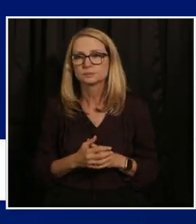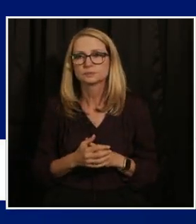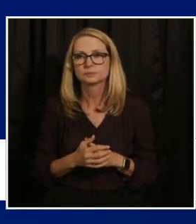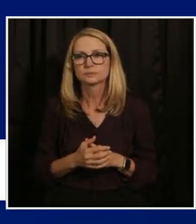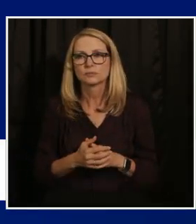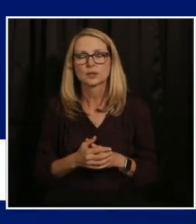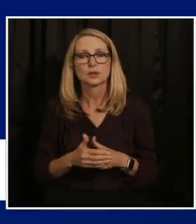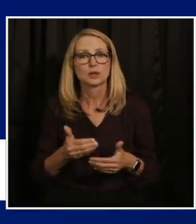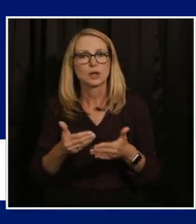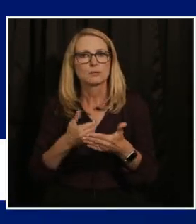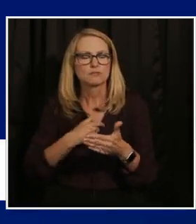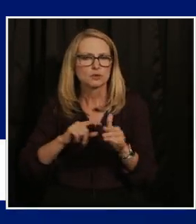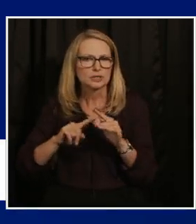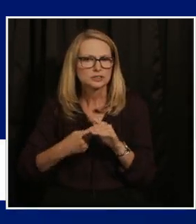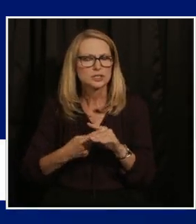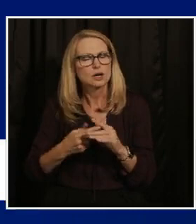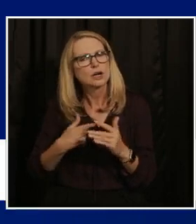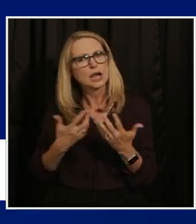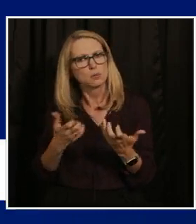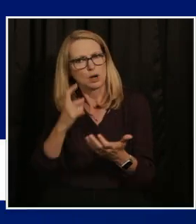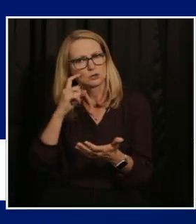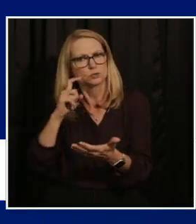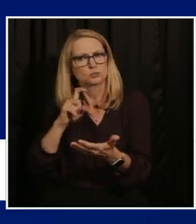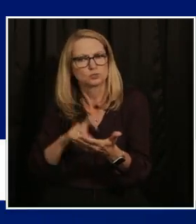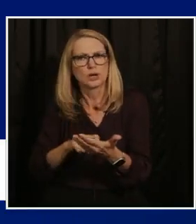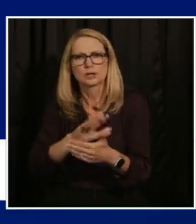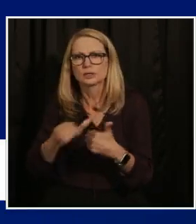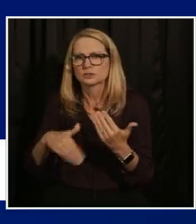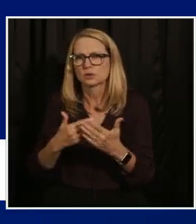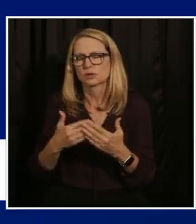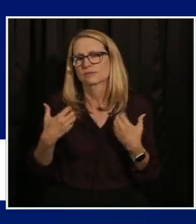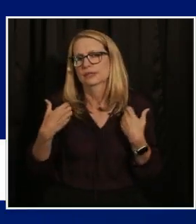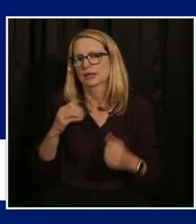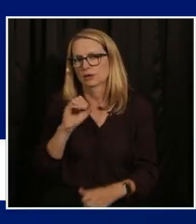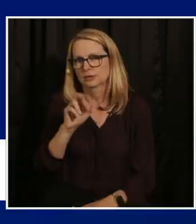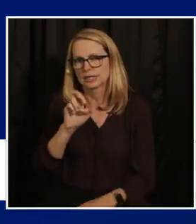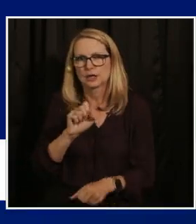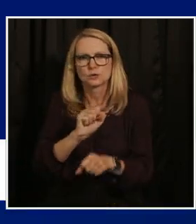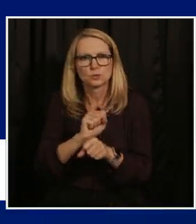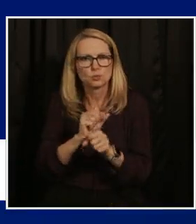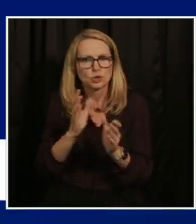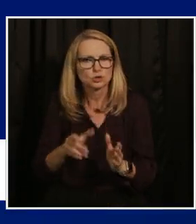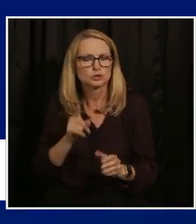a moment to recognize all of our health care workers who are on the front lines and who for the